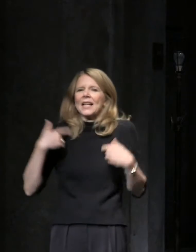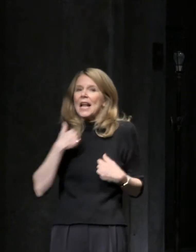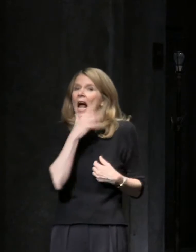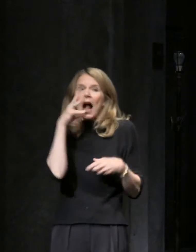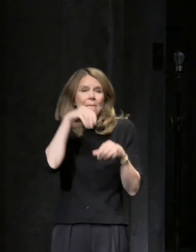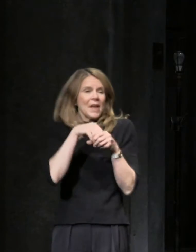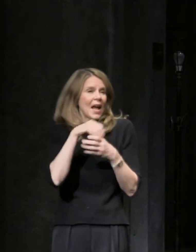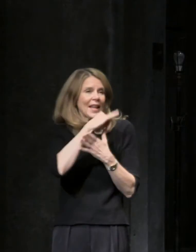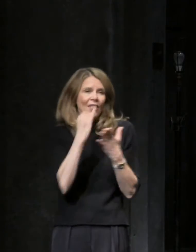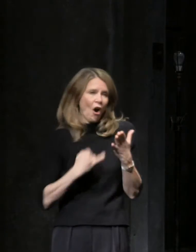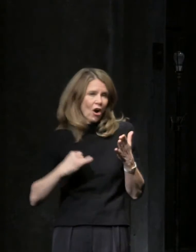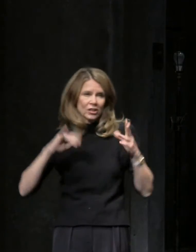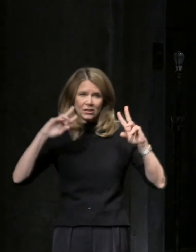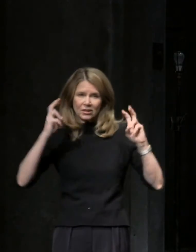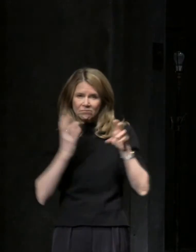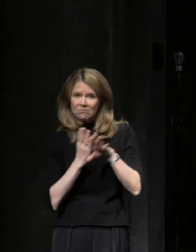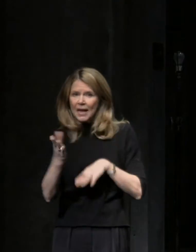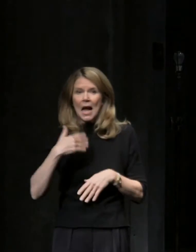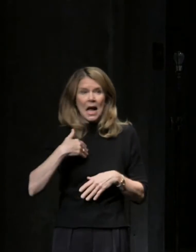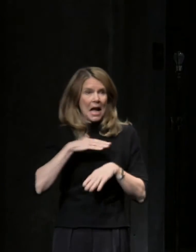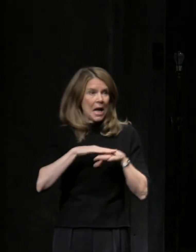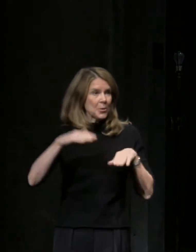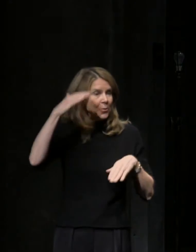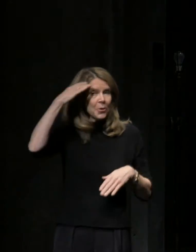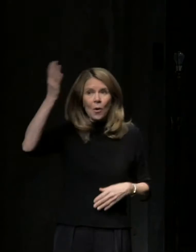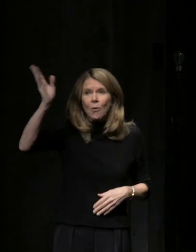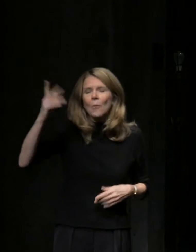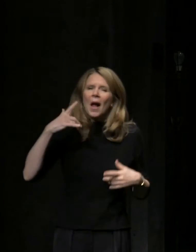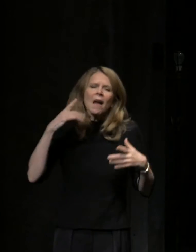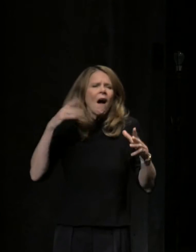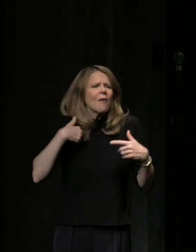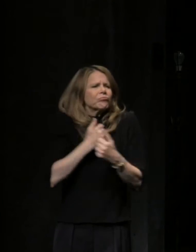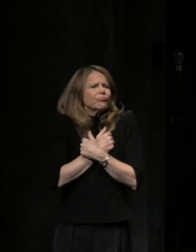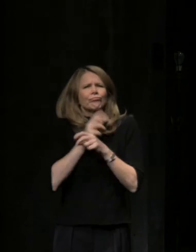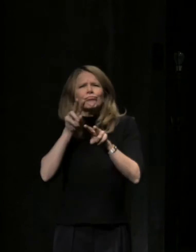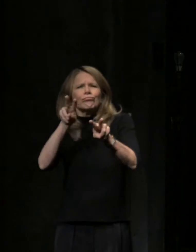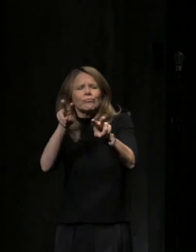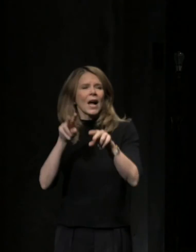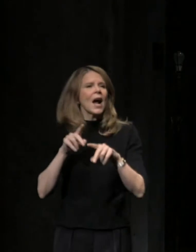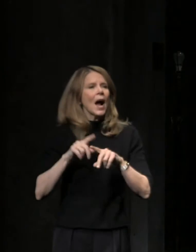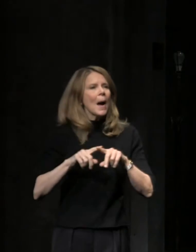per se. And I don't know Broadway well except as a fan. But I thought for me, last night